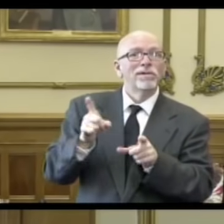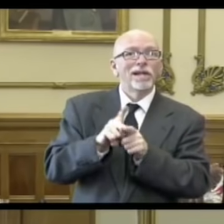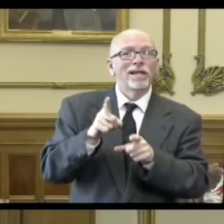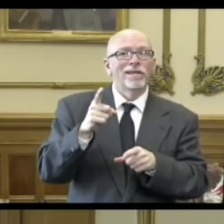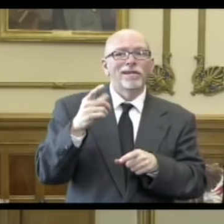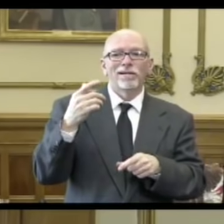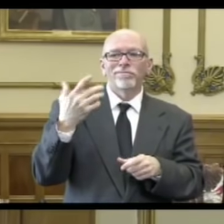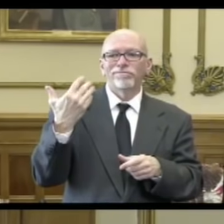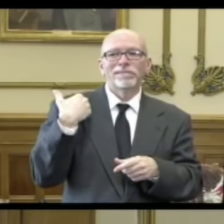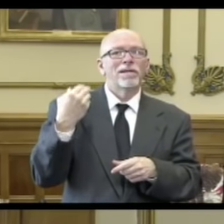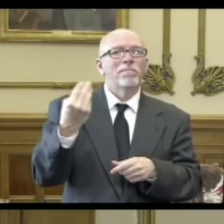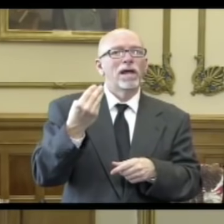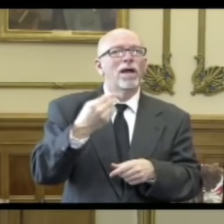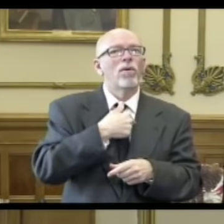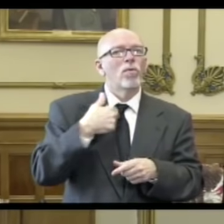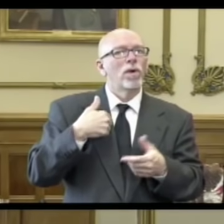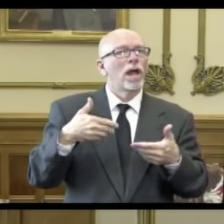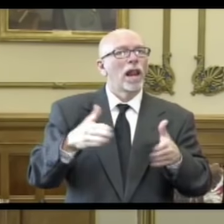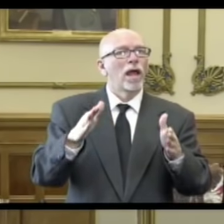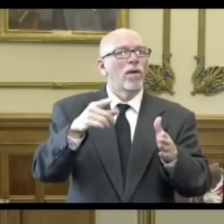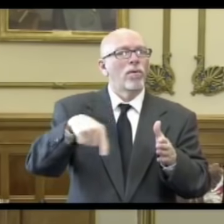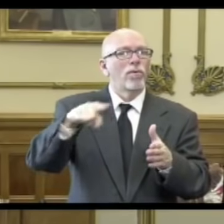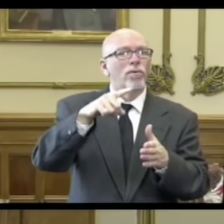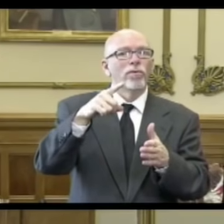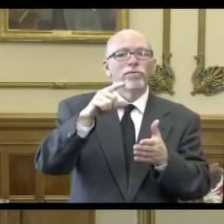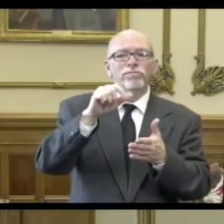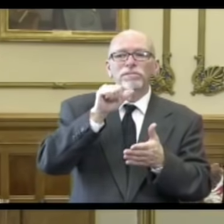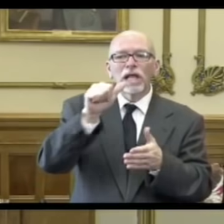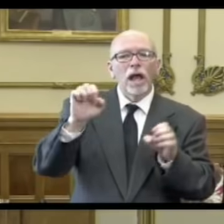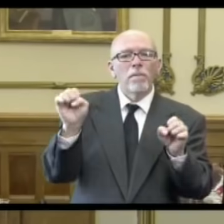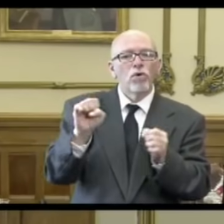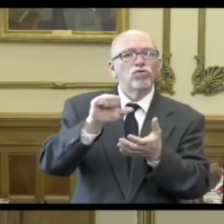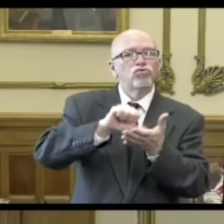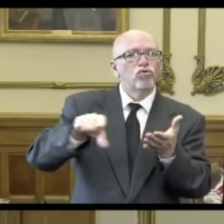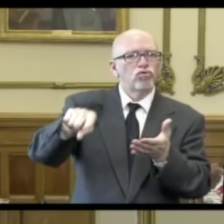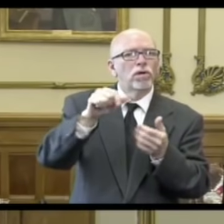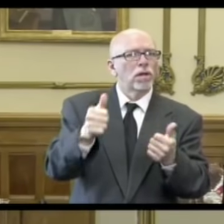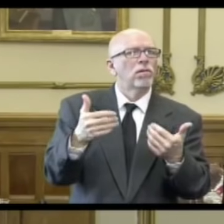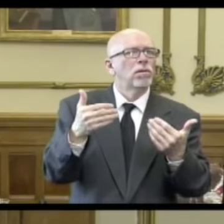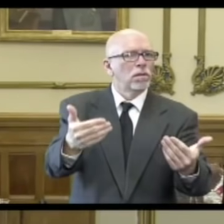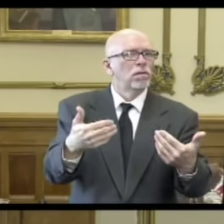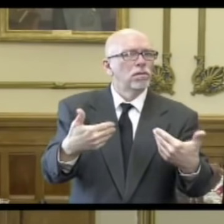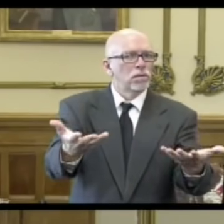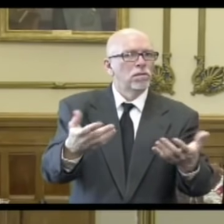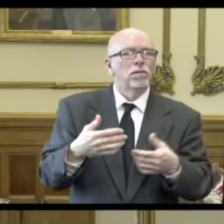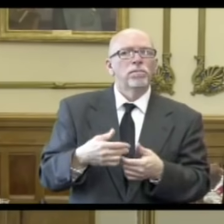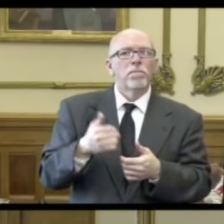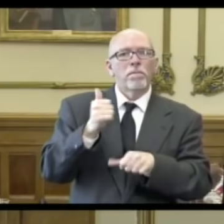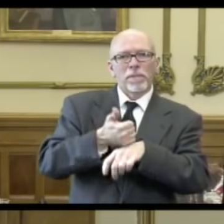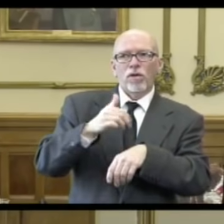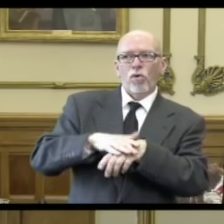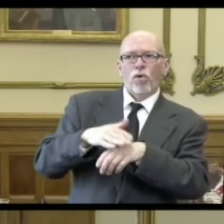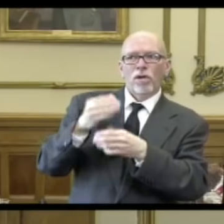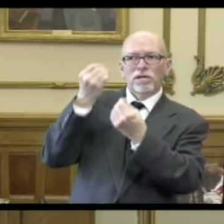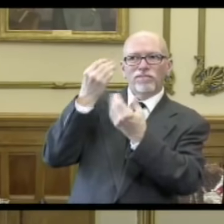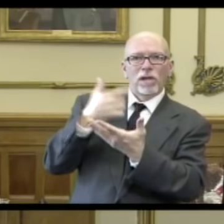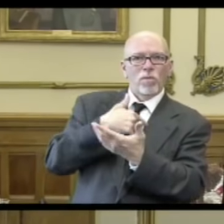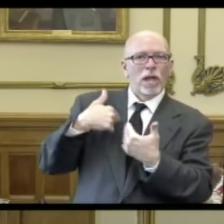EXECUTIVE ORDERS TO KEEP THEM WITHIN THE BOUNDS OF THE LAW AND THOSE ARE THINGS WE'VE STARTED TO DO. SO FOR EXAMPLE ON MONDAY WE WE ALLOWED